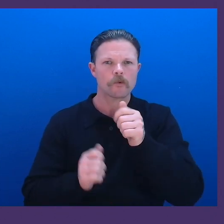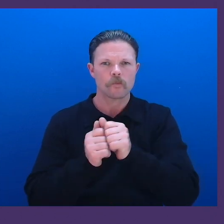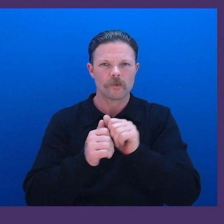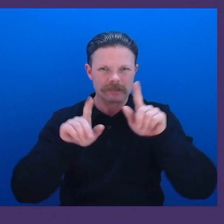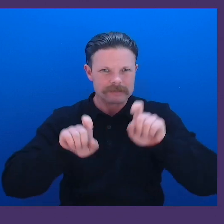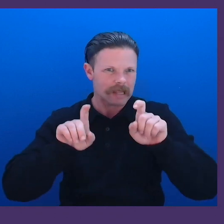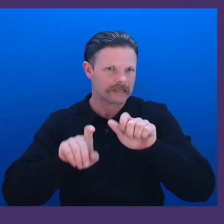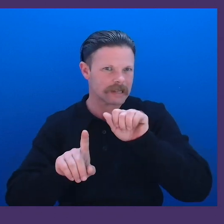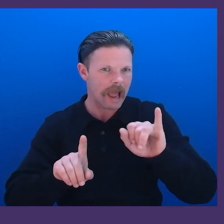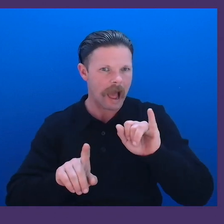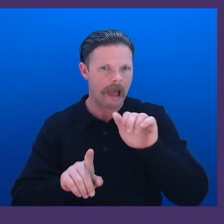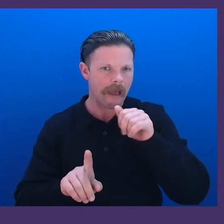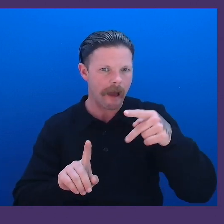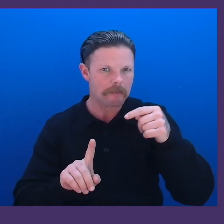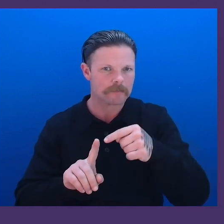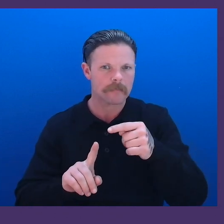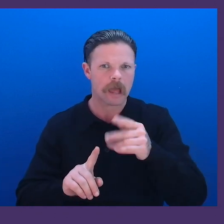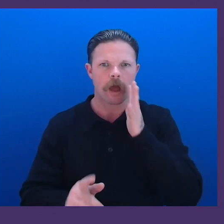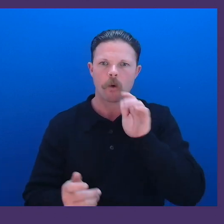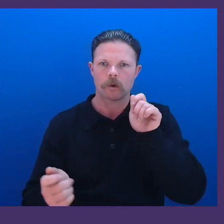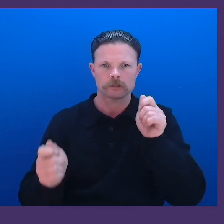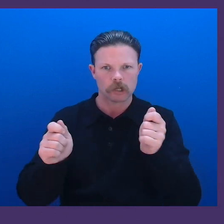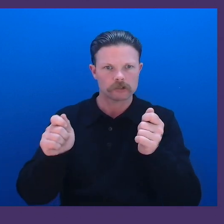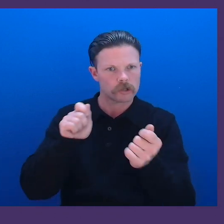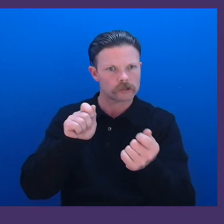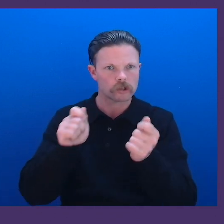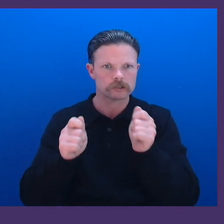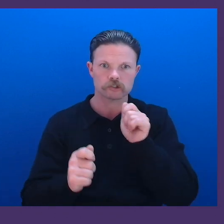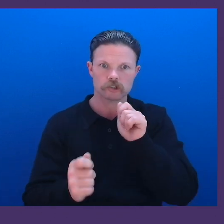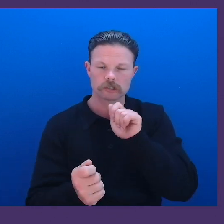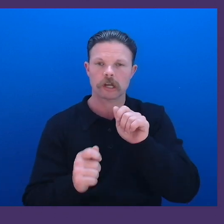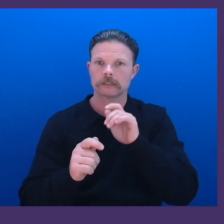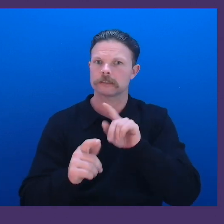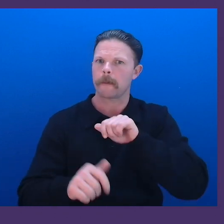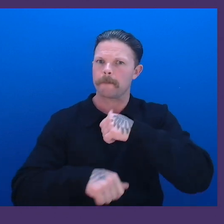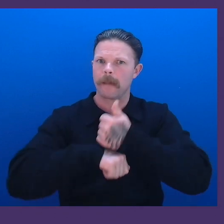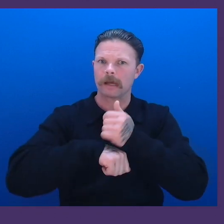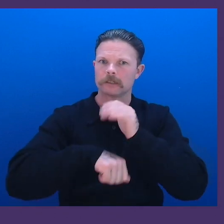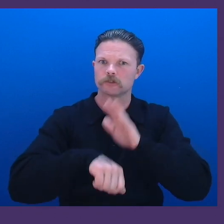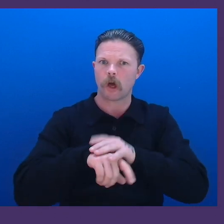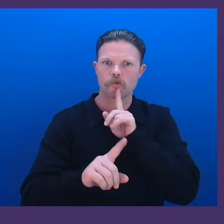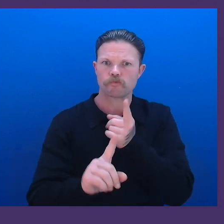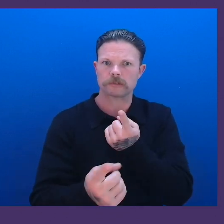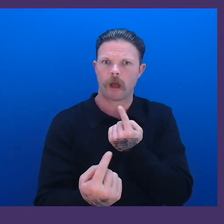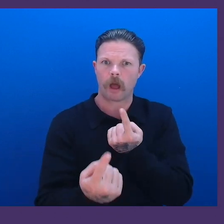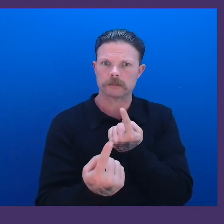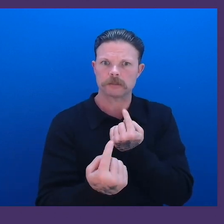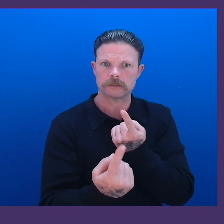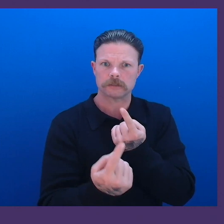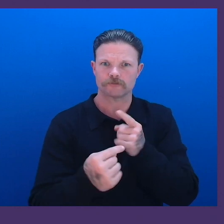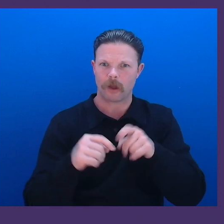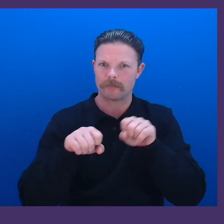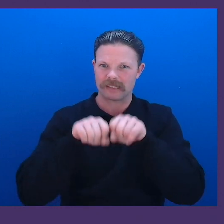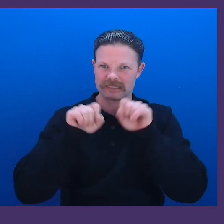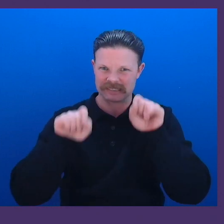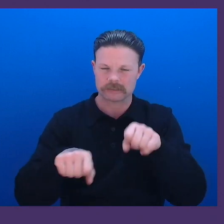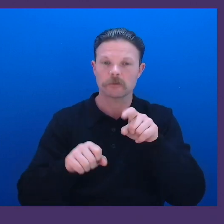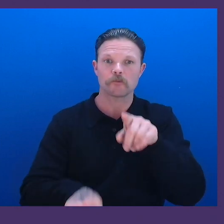on the responses you get from the system. And you can actually see and test for a variety of risks using PyRIT.